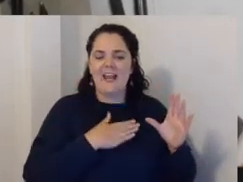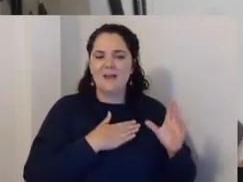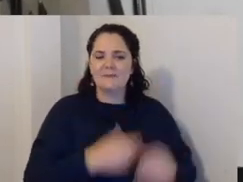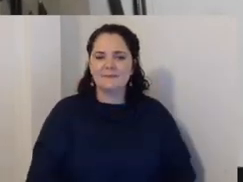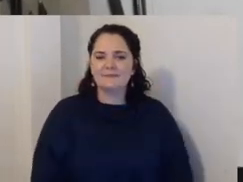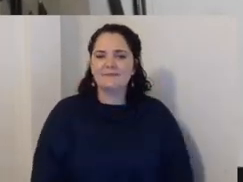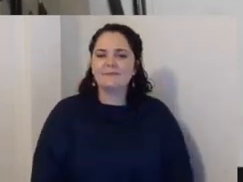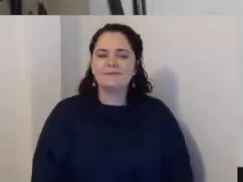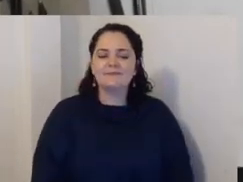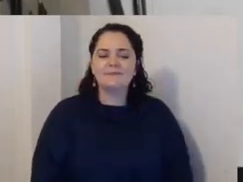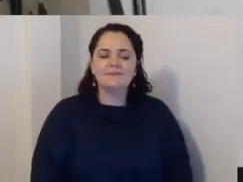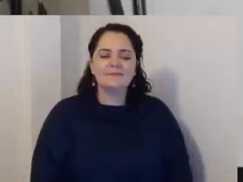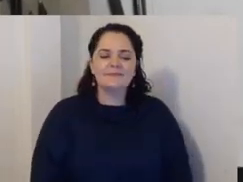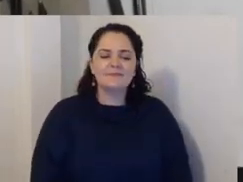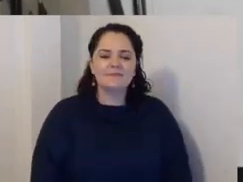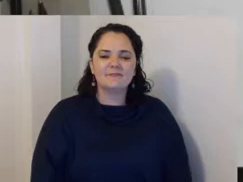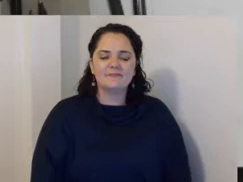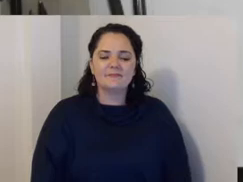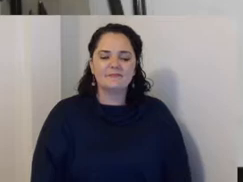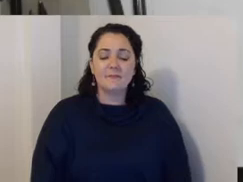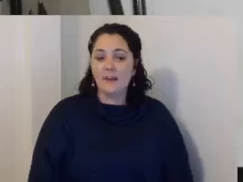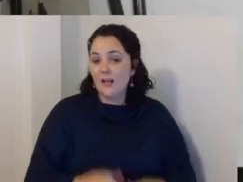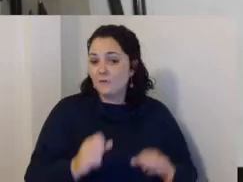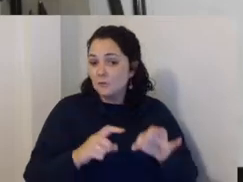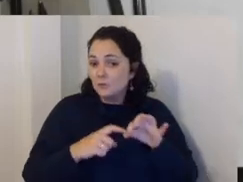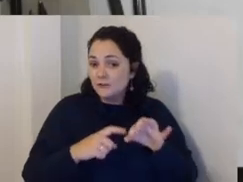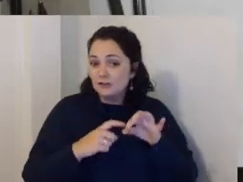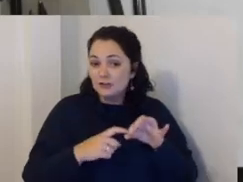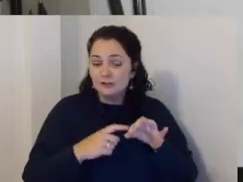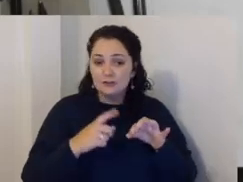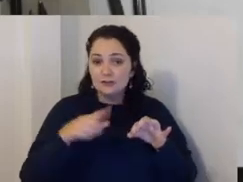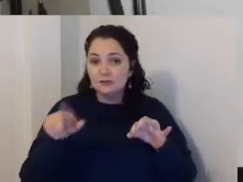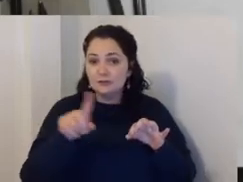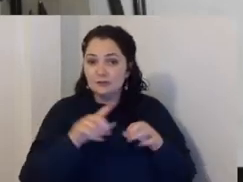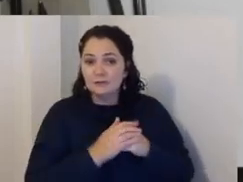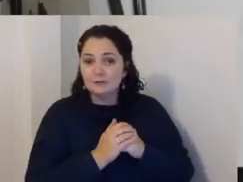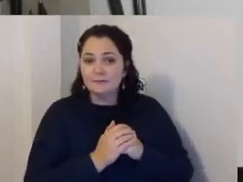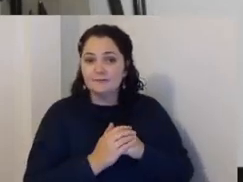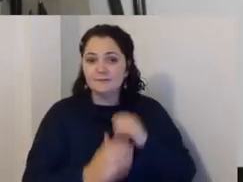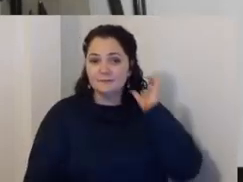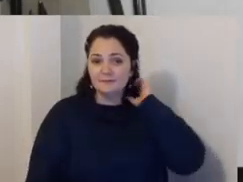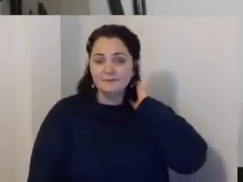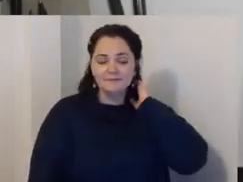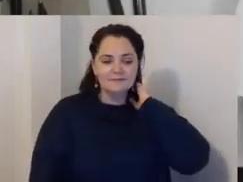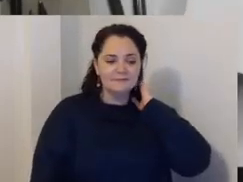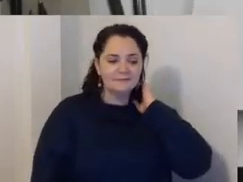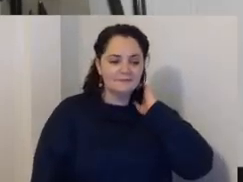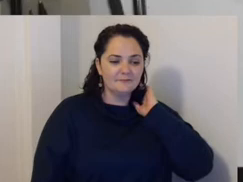evening, I got through that pretty quickly um do we have any questions that are popping up there?